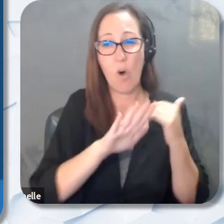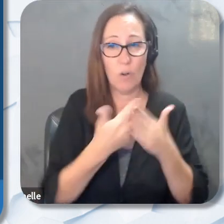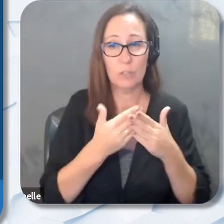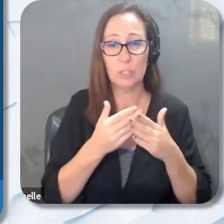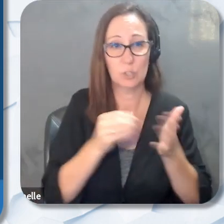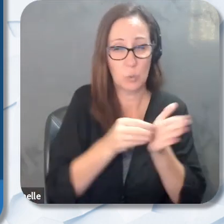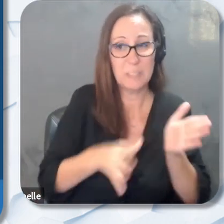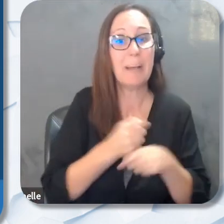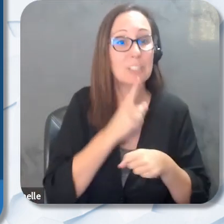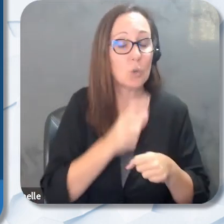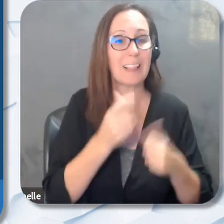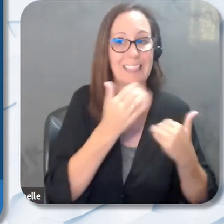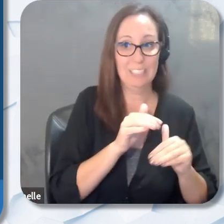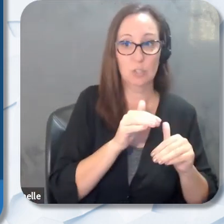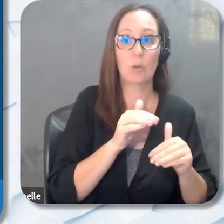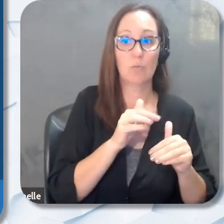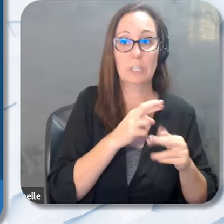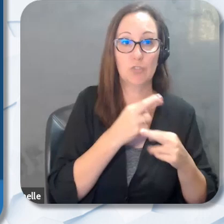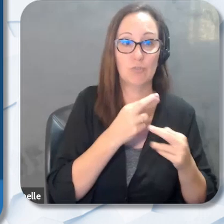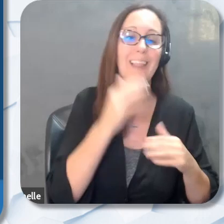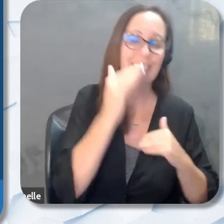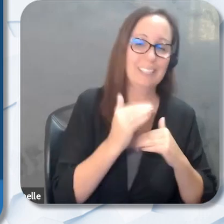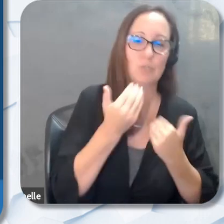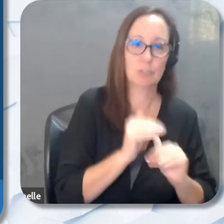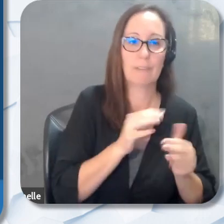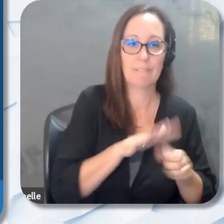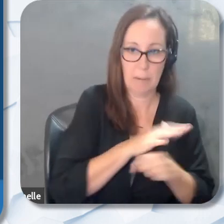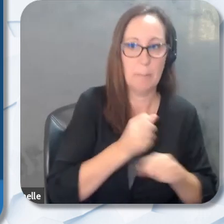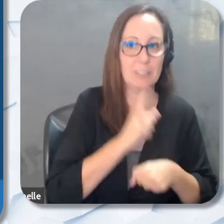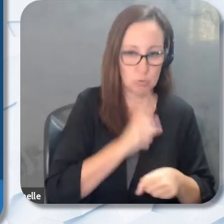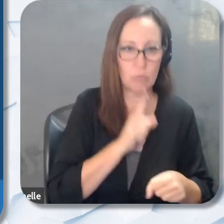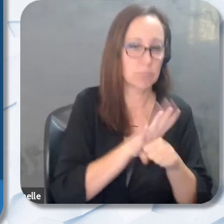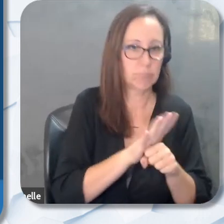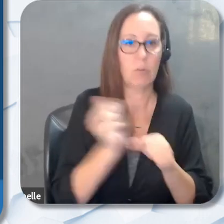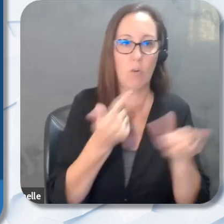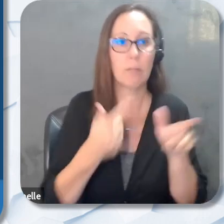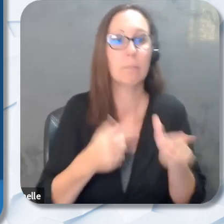restrictive environments. It means implementing best practices for supporting multi lingual ISM